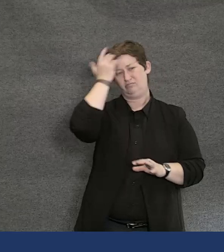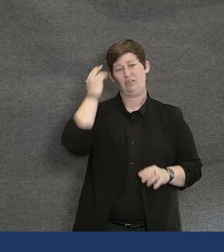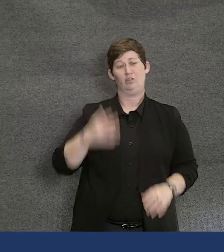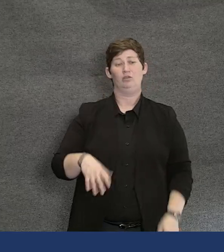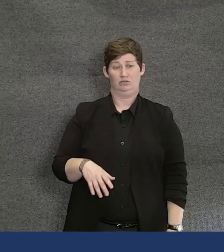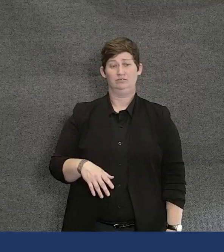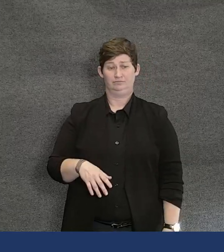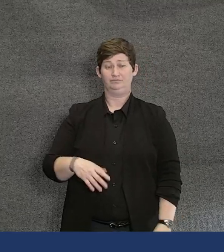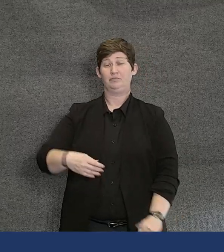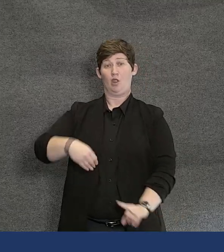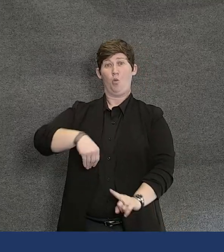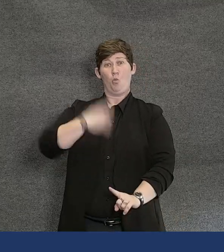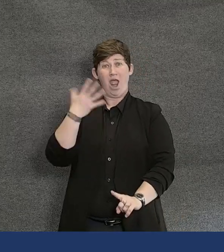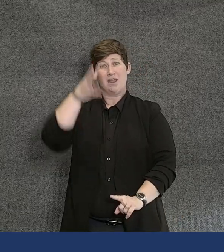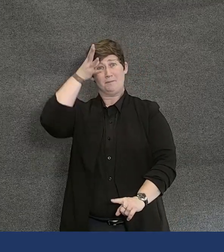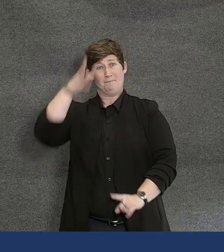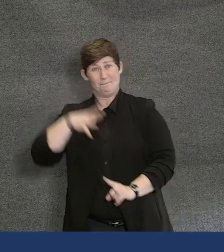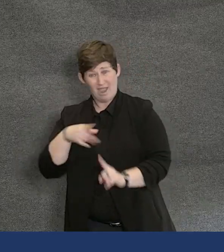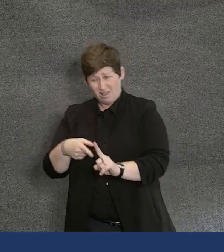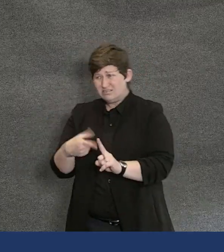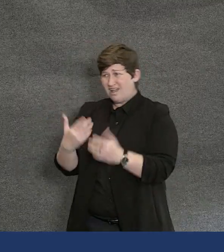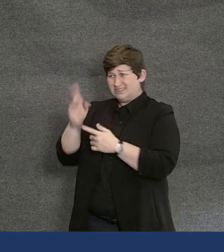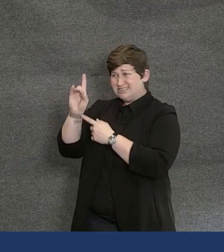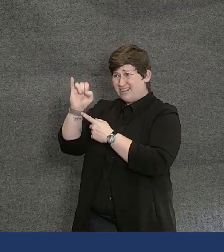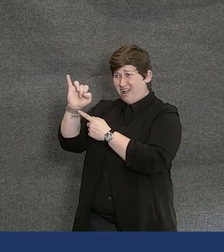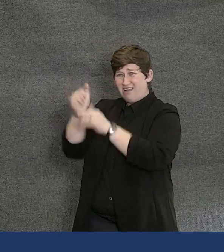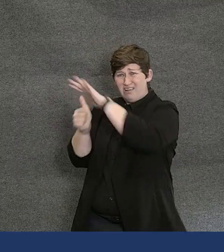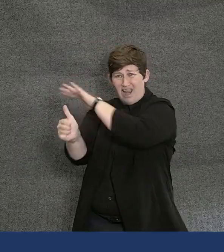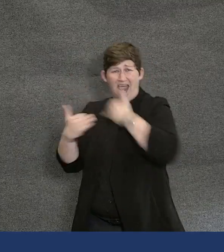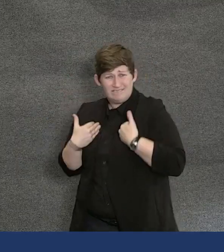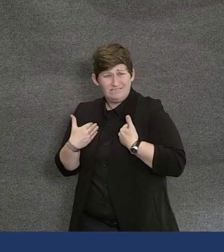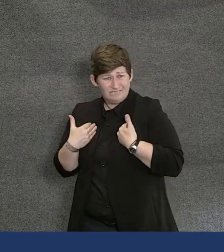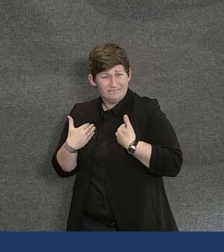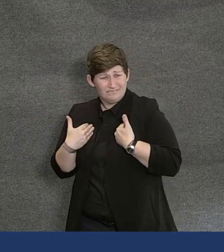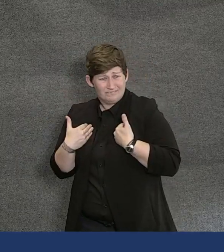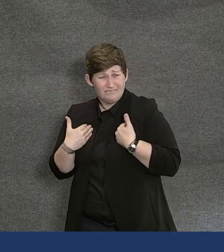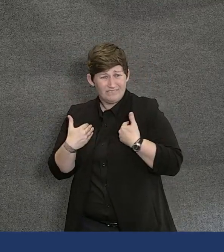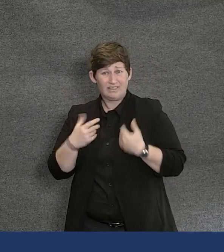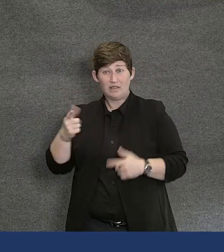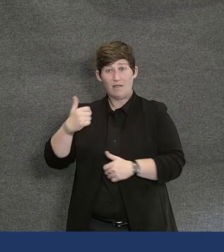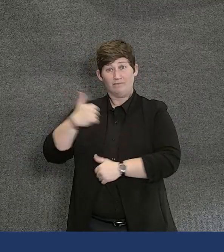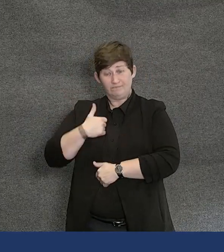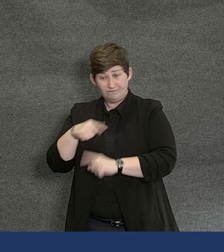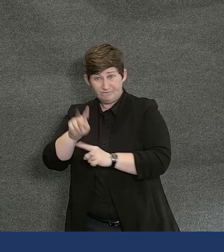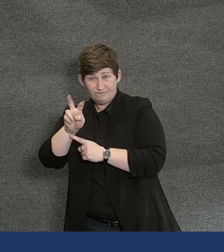Anybody who lives in a rural community. Anybody who's a veteran. Anybody who has a story to tell and has